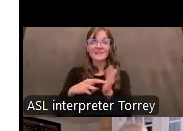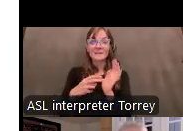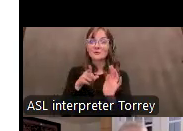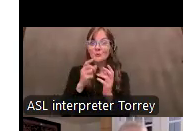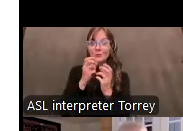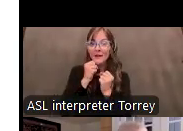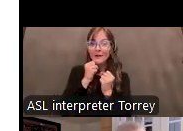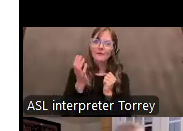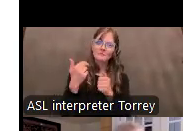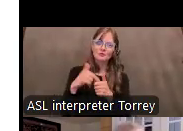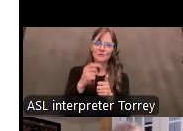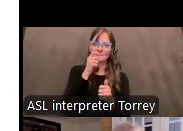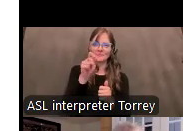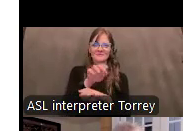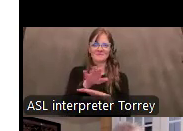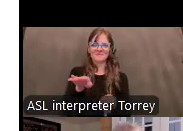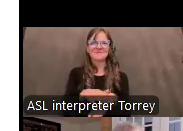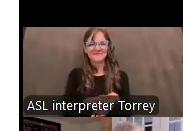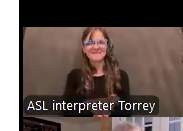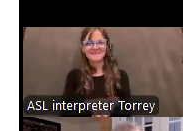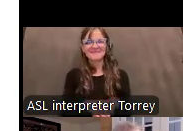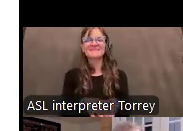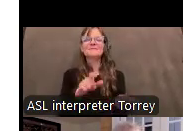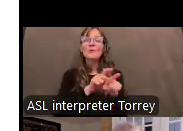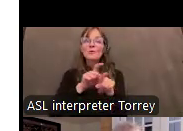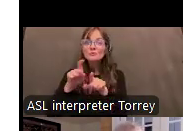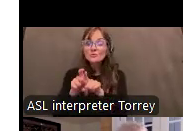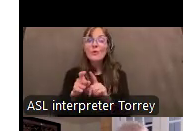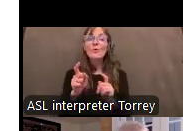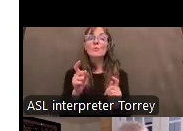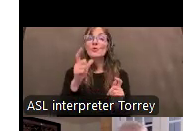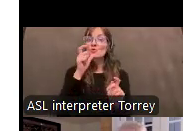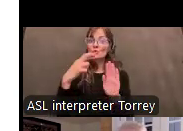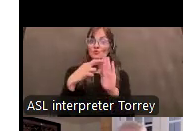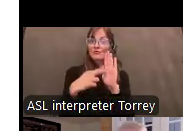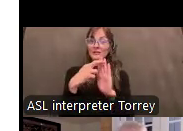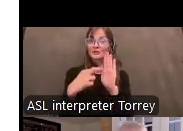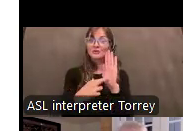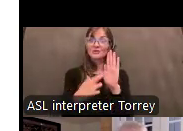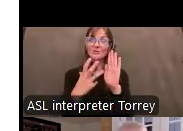And we also wanted our registrants to know that there are employers statewide,